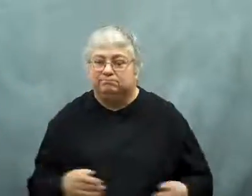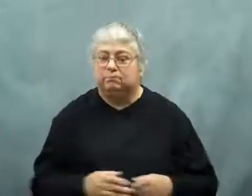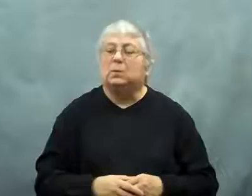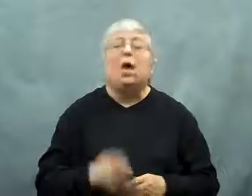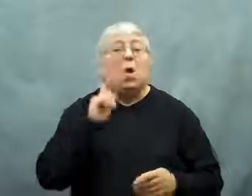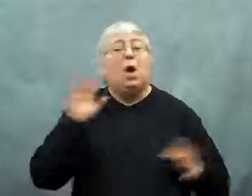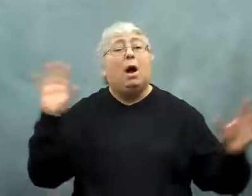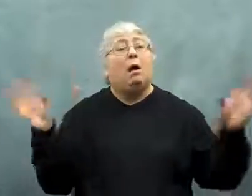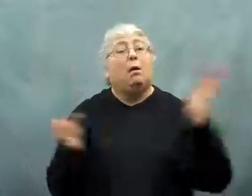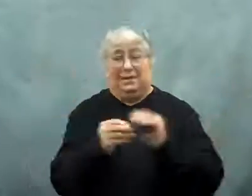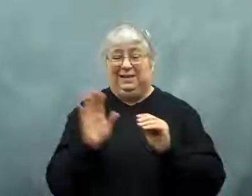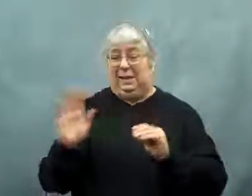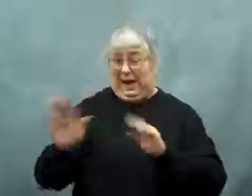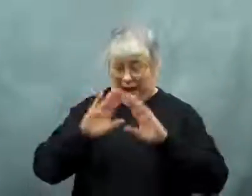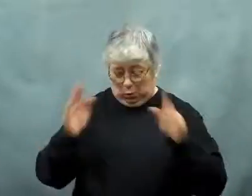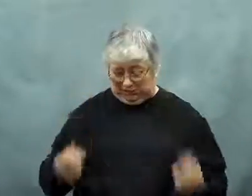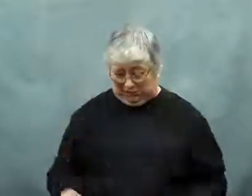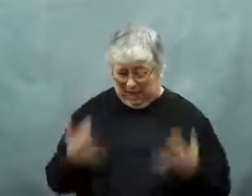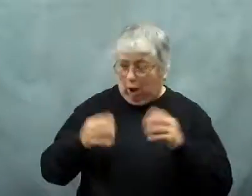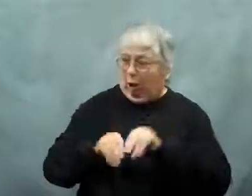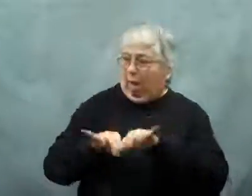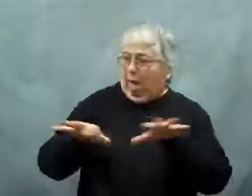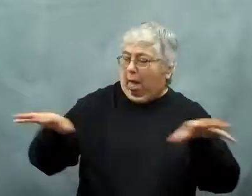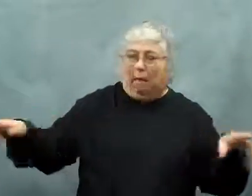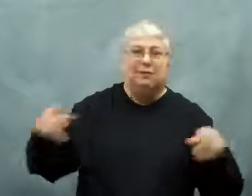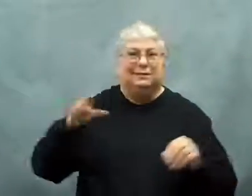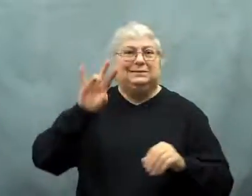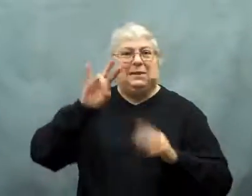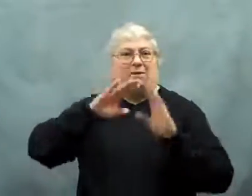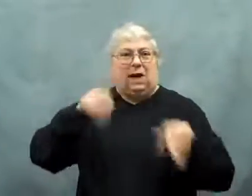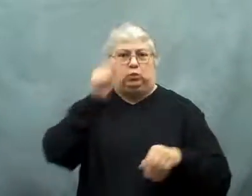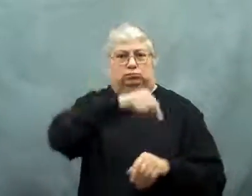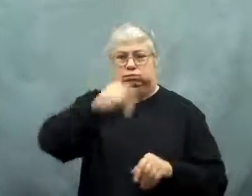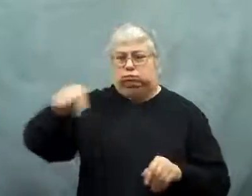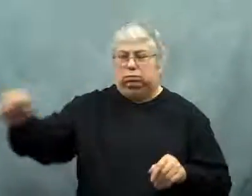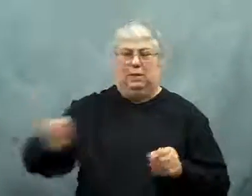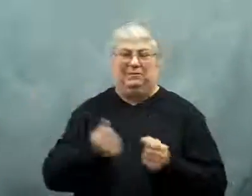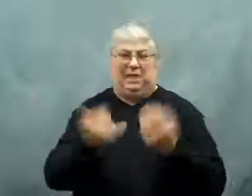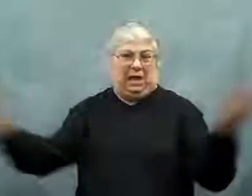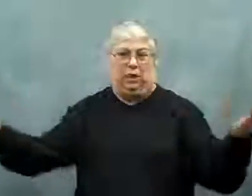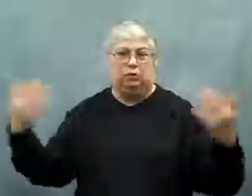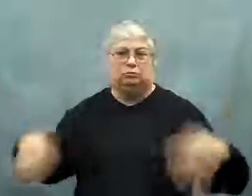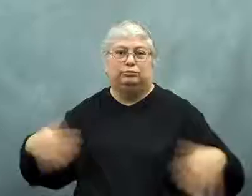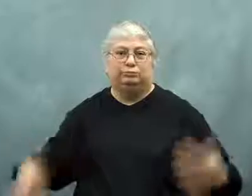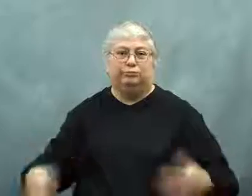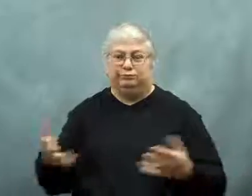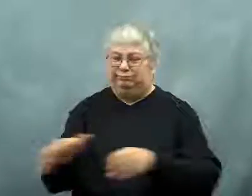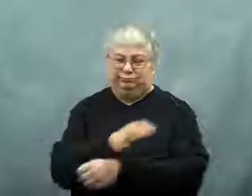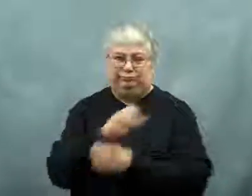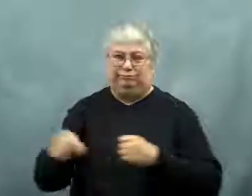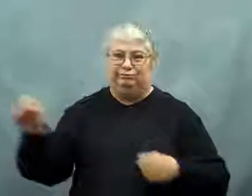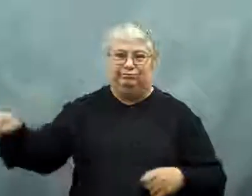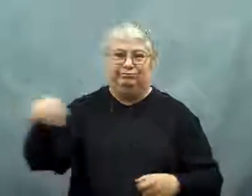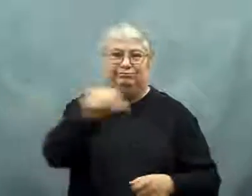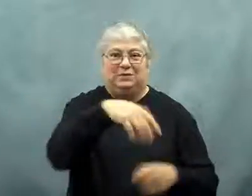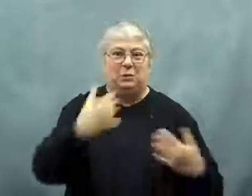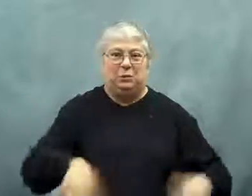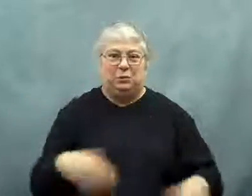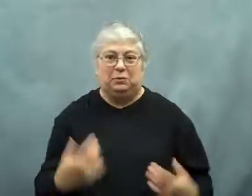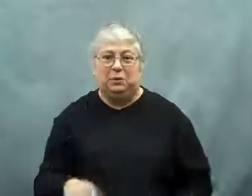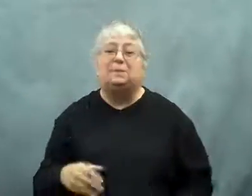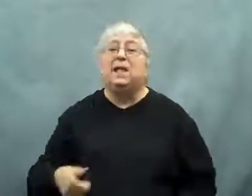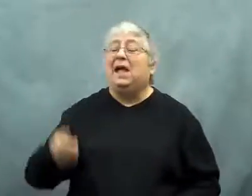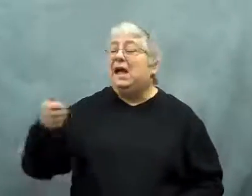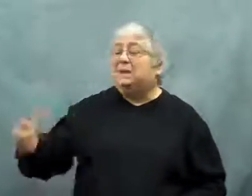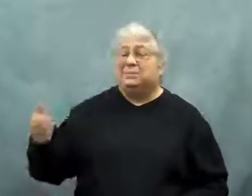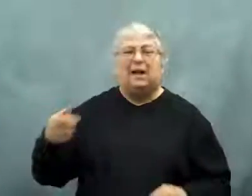The fire spread and burned down a total of seven houses.